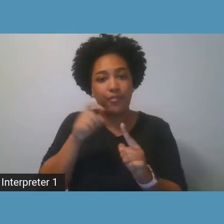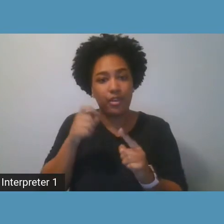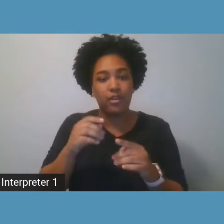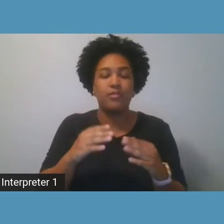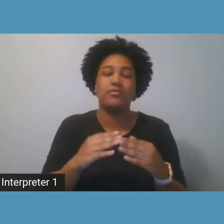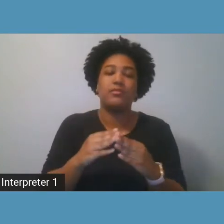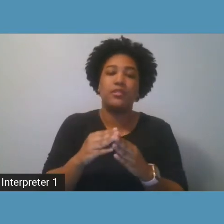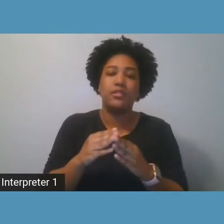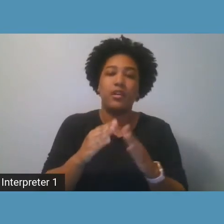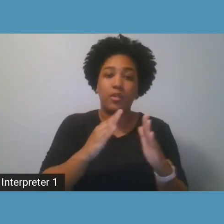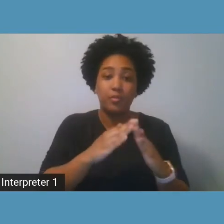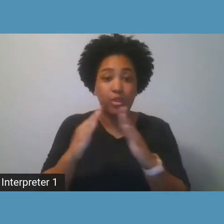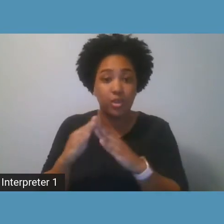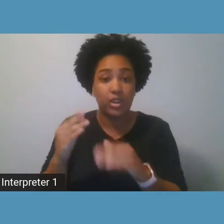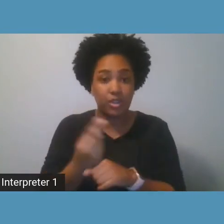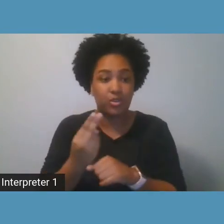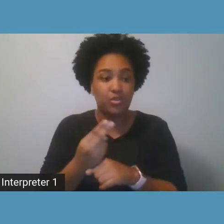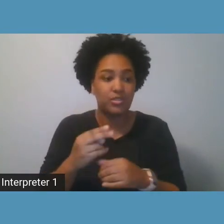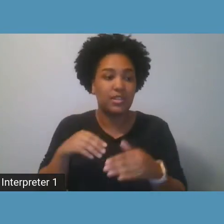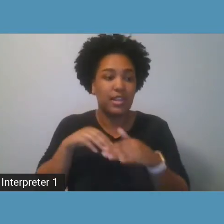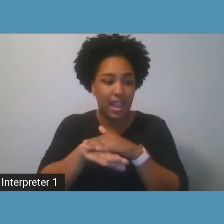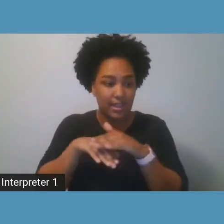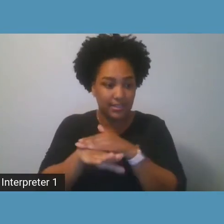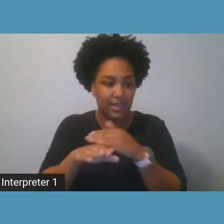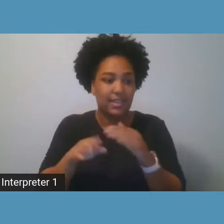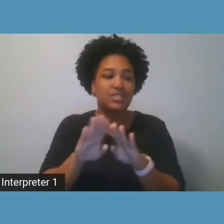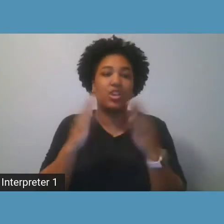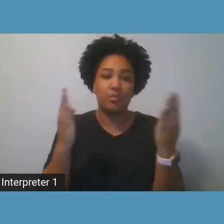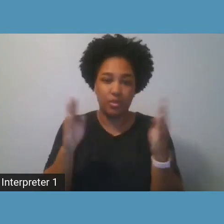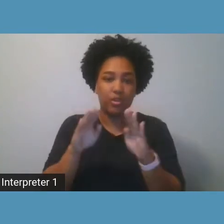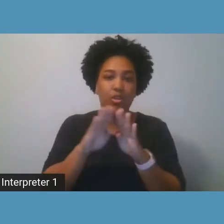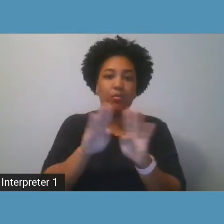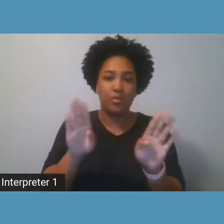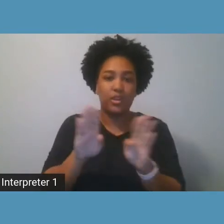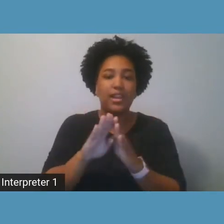when digital spaces may substitute for our physical sense of place, it is important